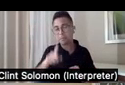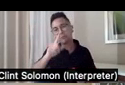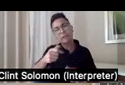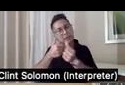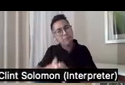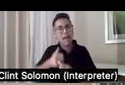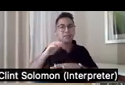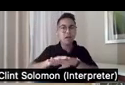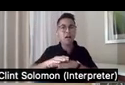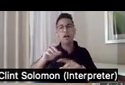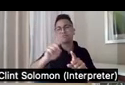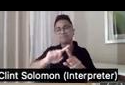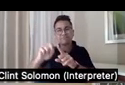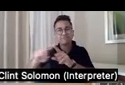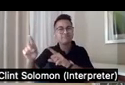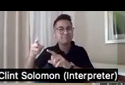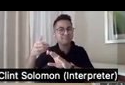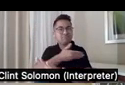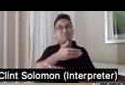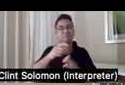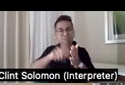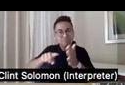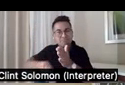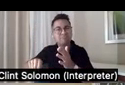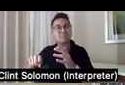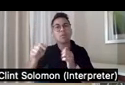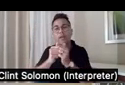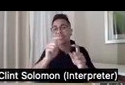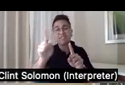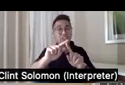dozens of these with multiple teams and actually just working with the team yesterday on this